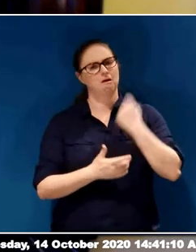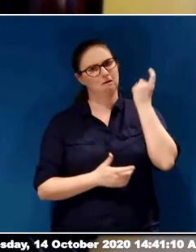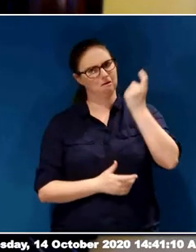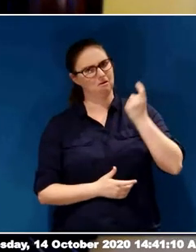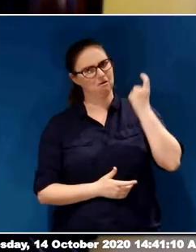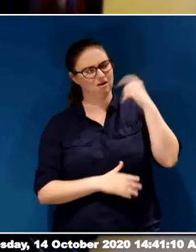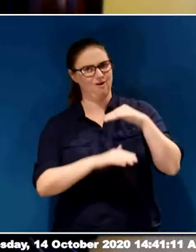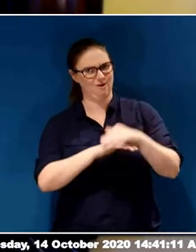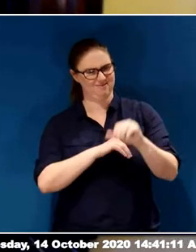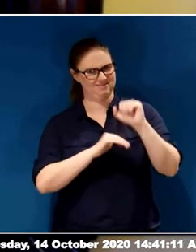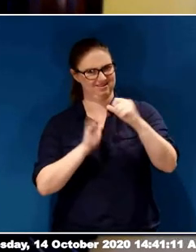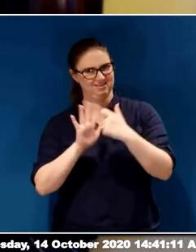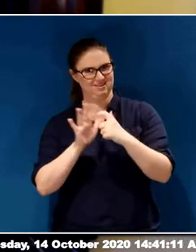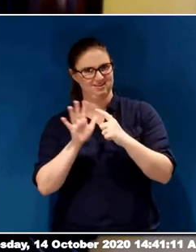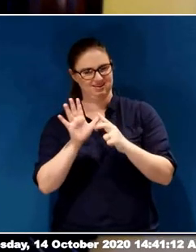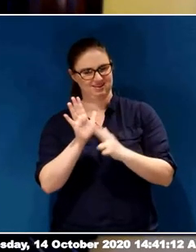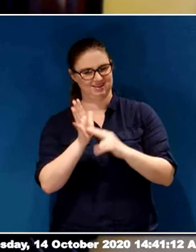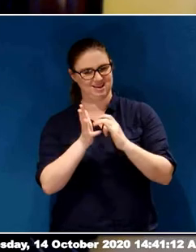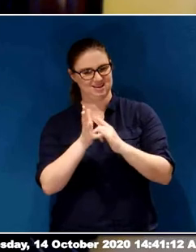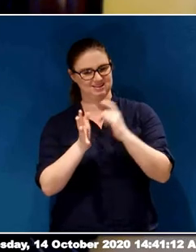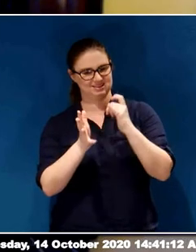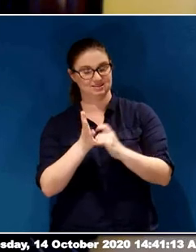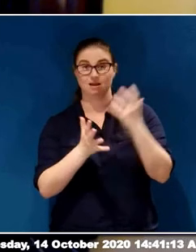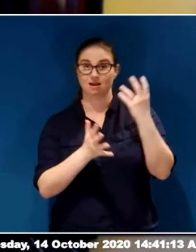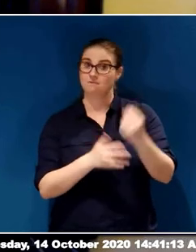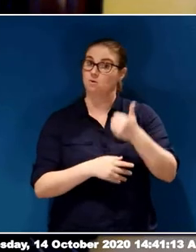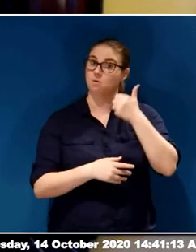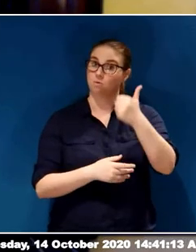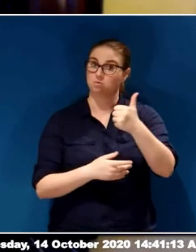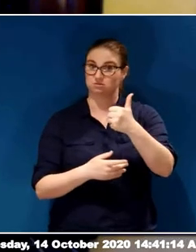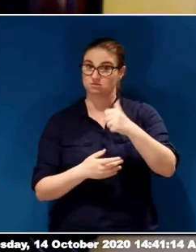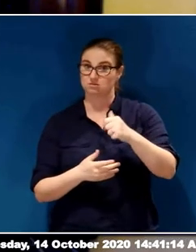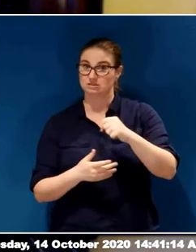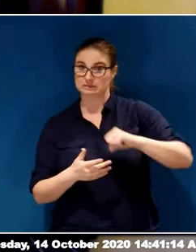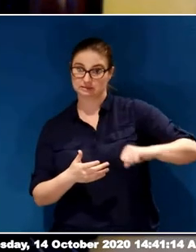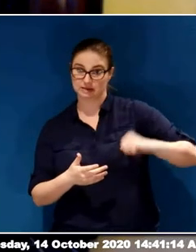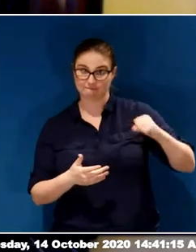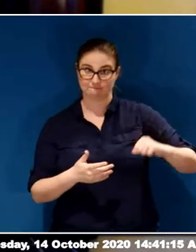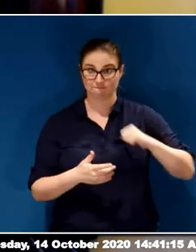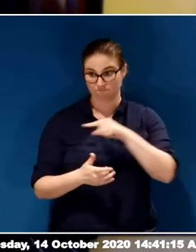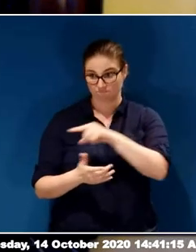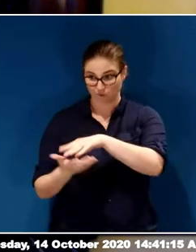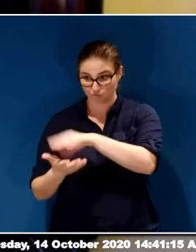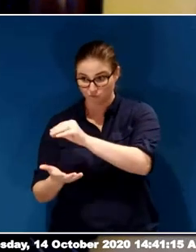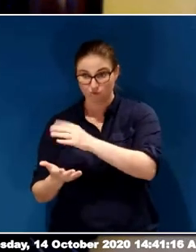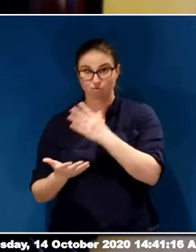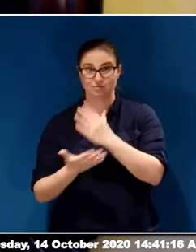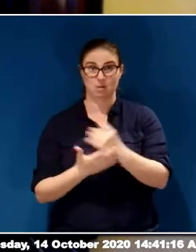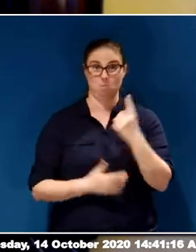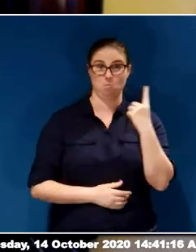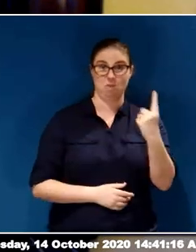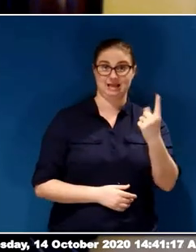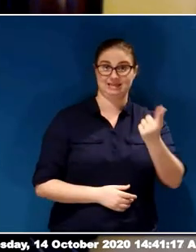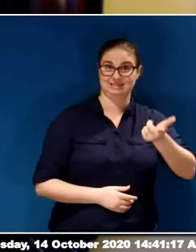Taken State-wide, it's 1:12 compared to 1:16 for the most part, in general in the United States.